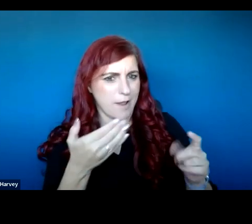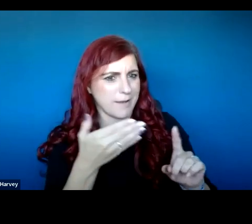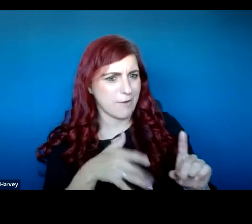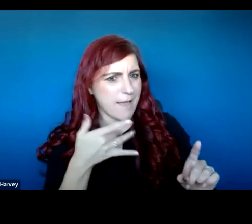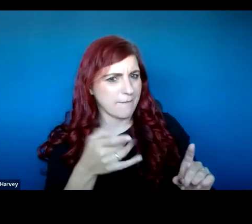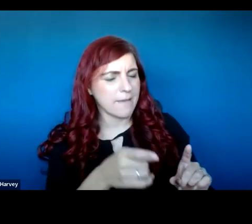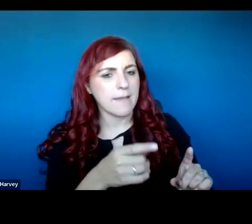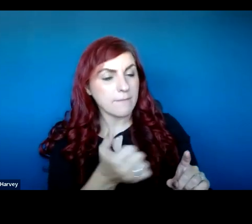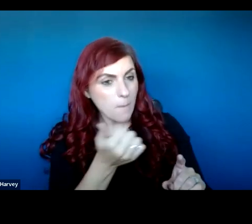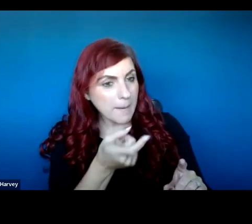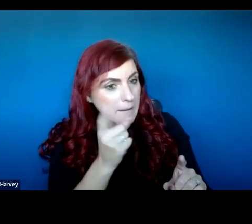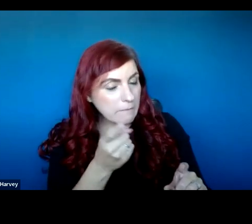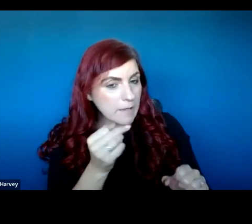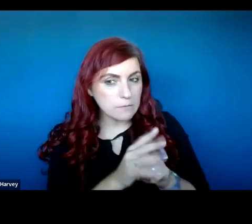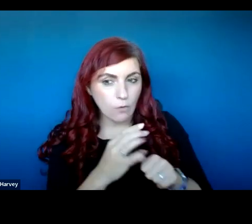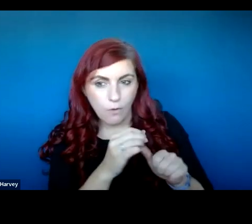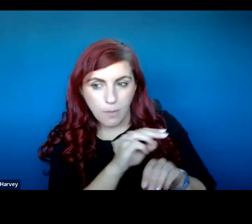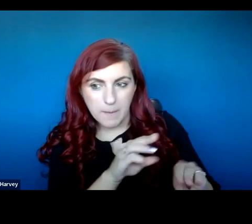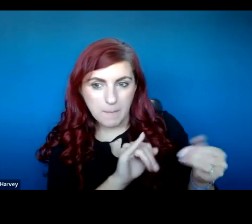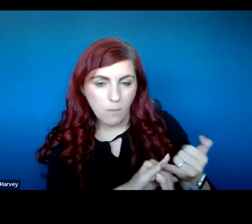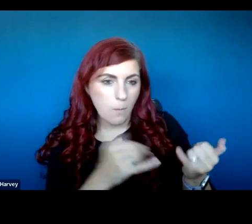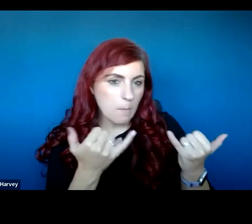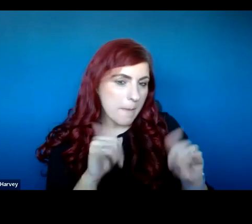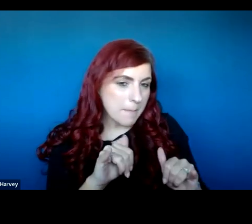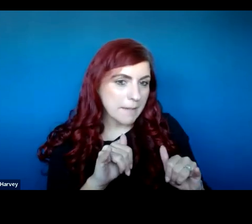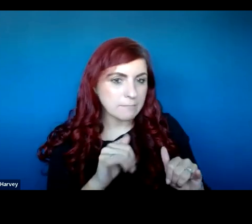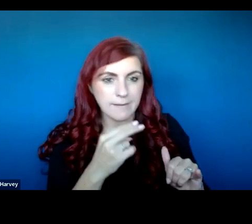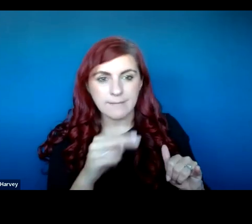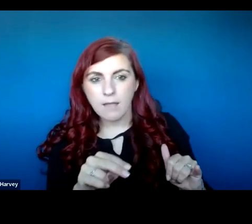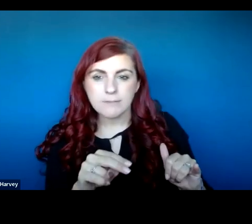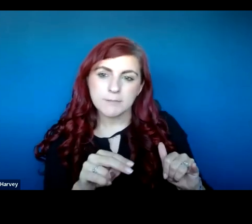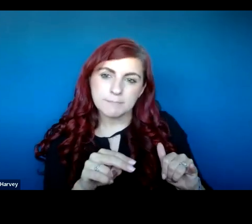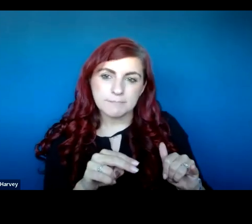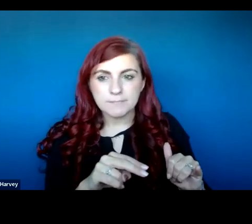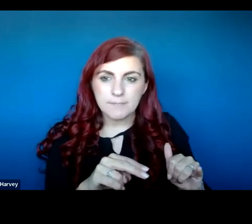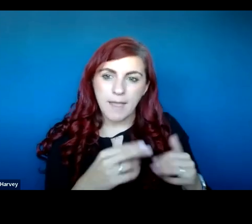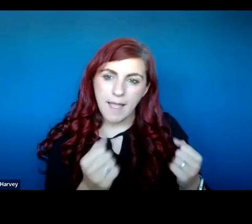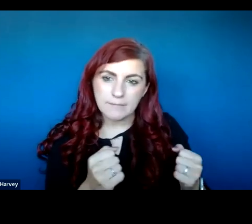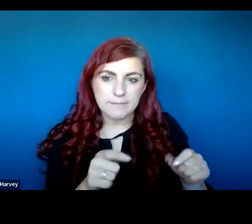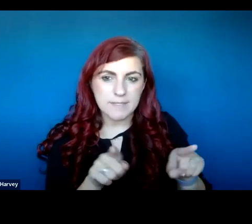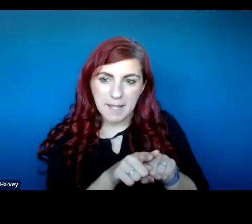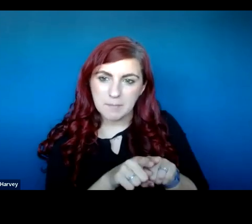Do you have any advice for other people who might not be in the same good place that you are in?